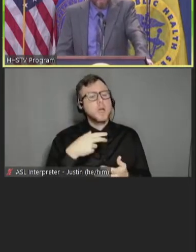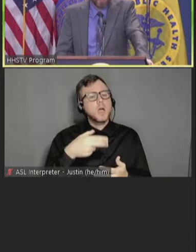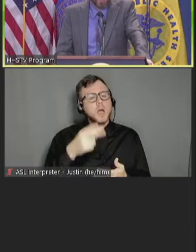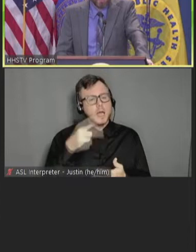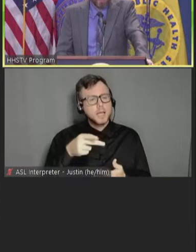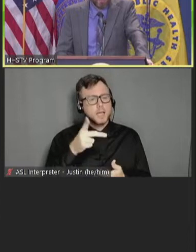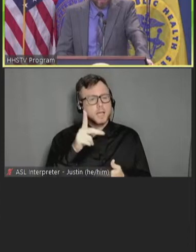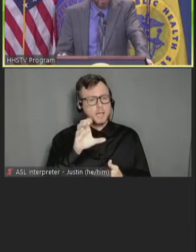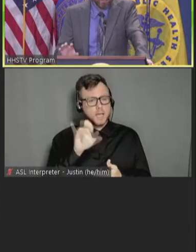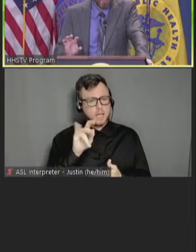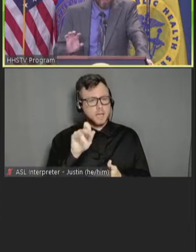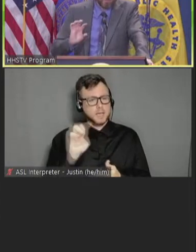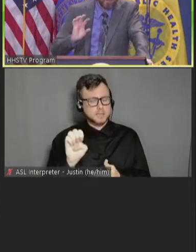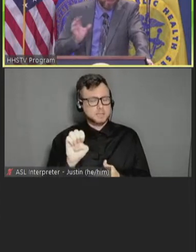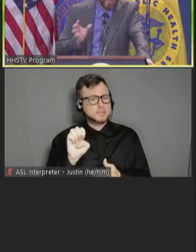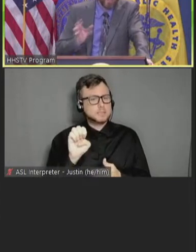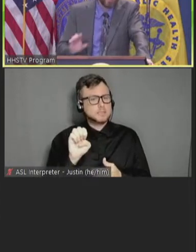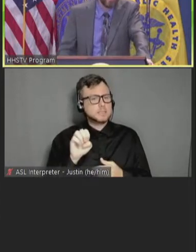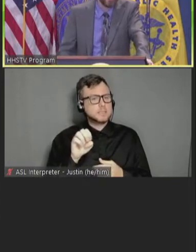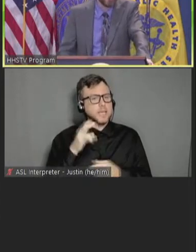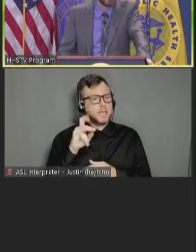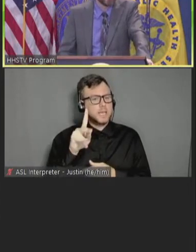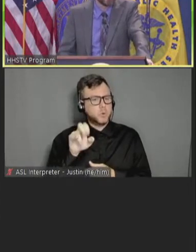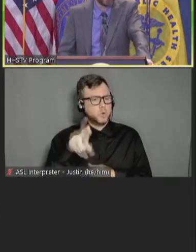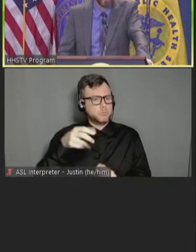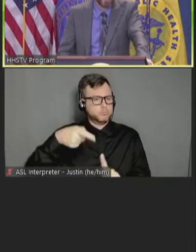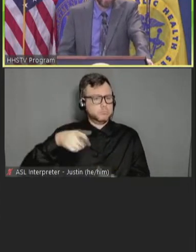it showed that you can really tweak the immune response to a vaccine.